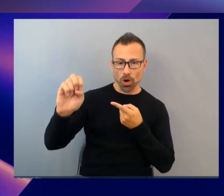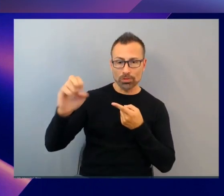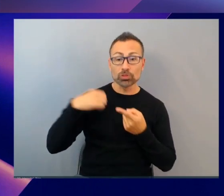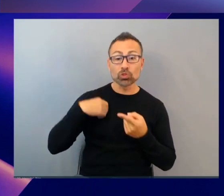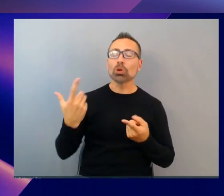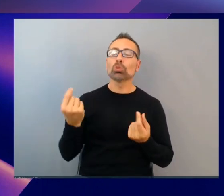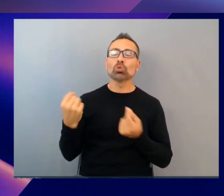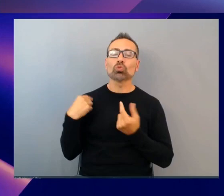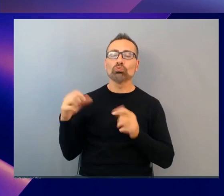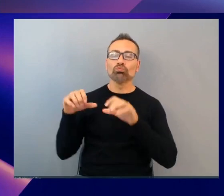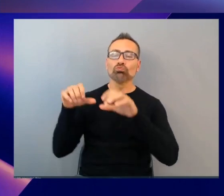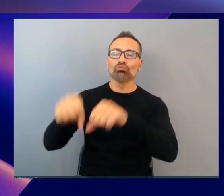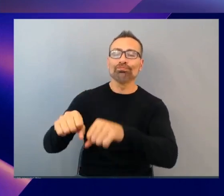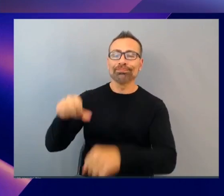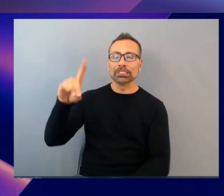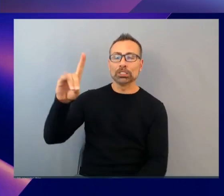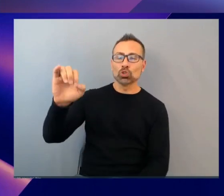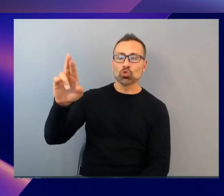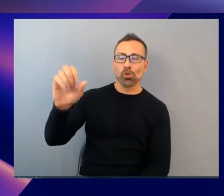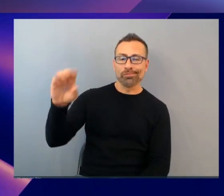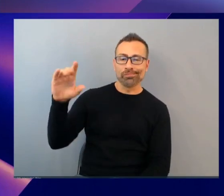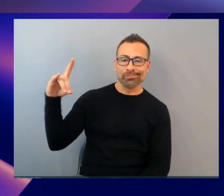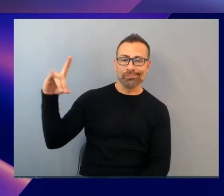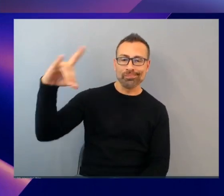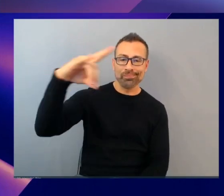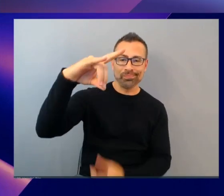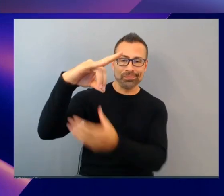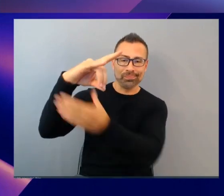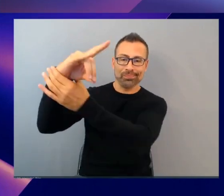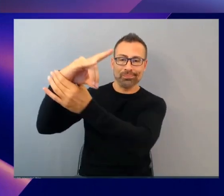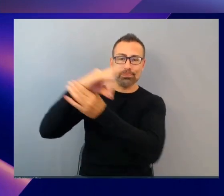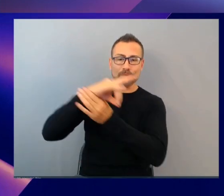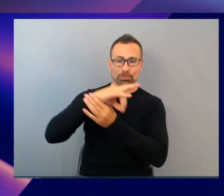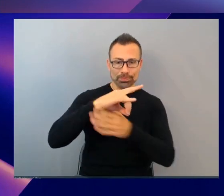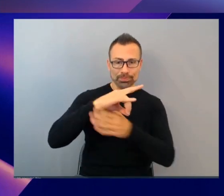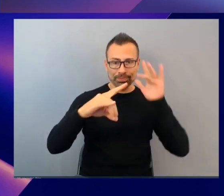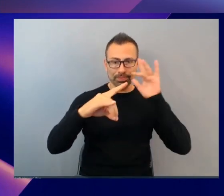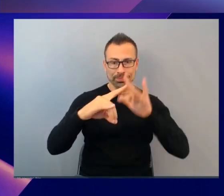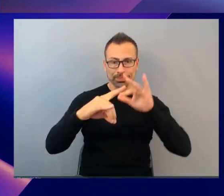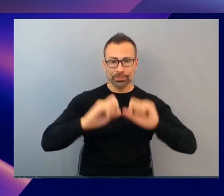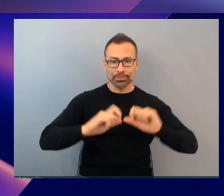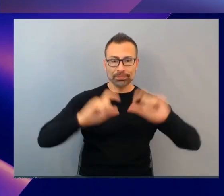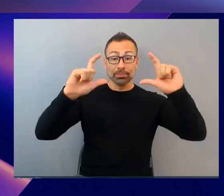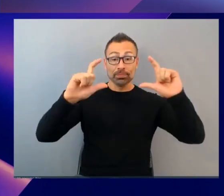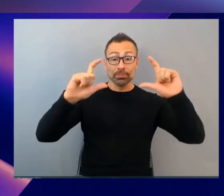And it's this thing here. Luckily, I have a mouse here with me, and we can hit one of the drones.